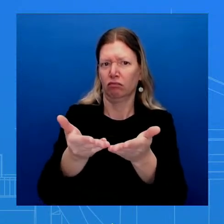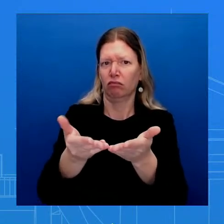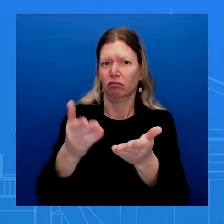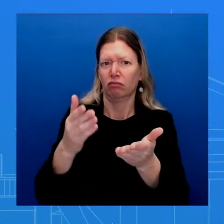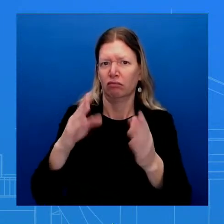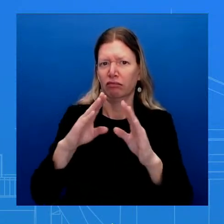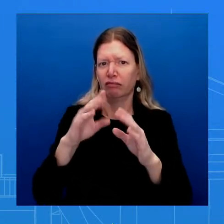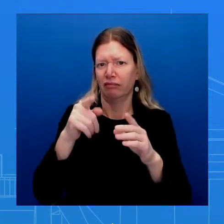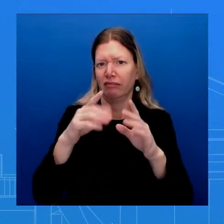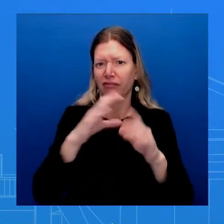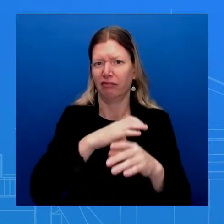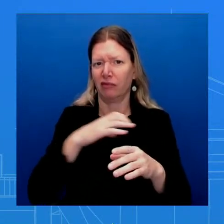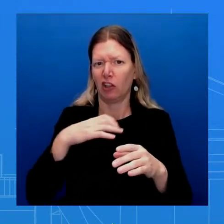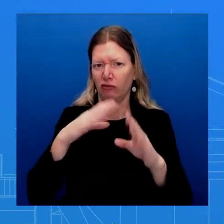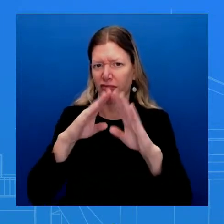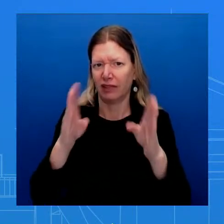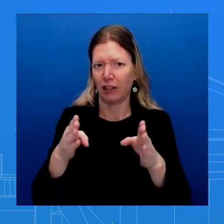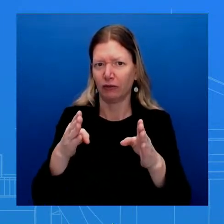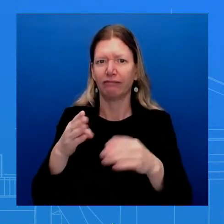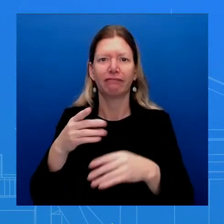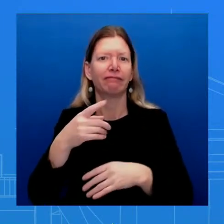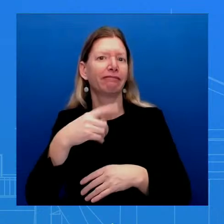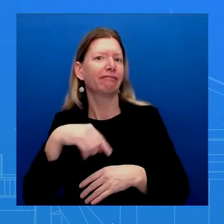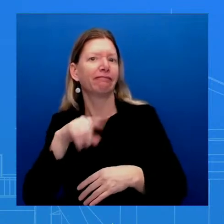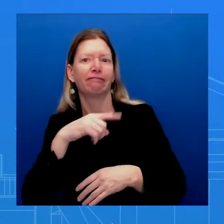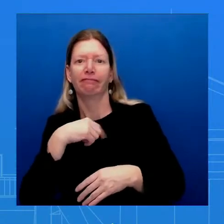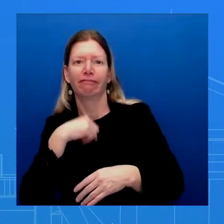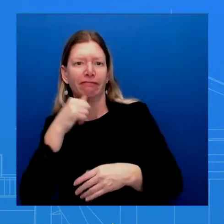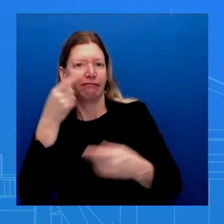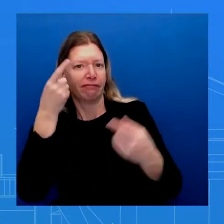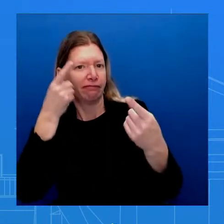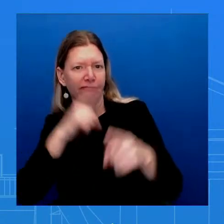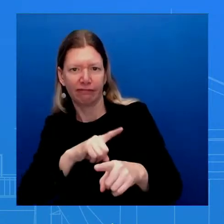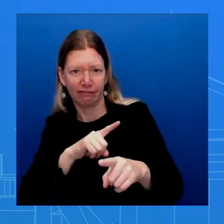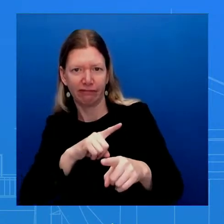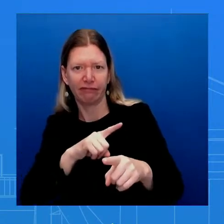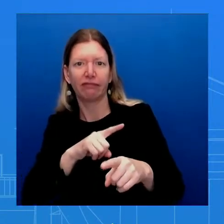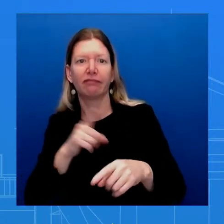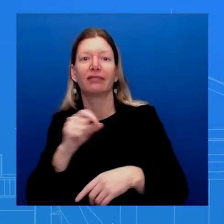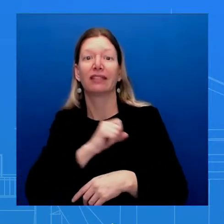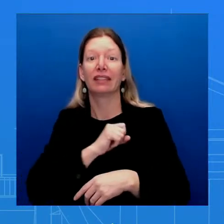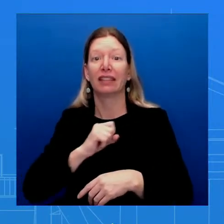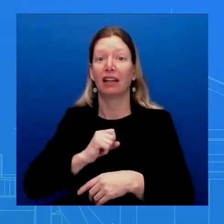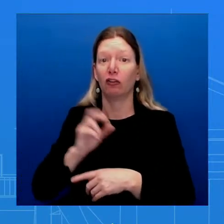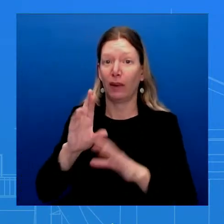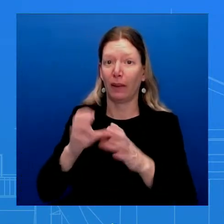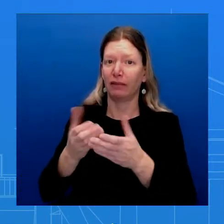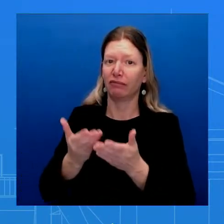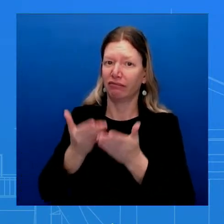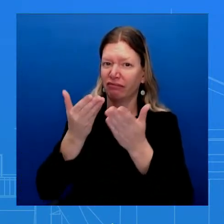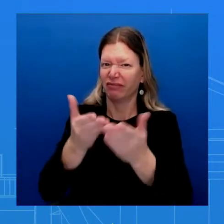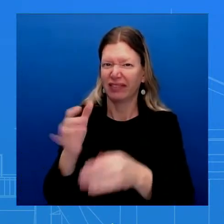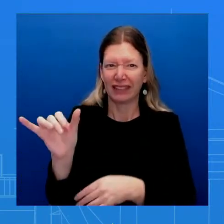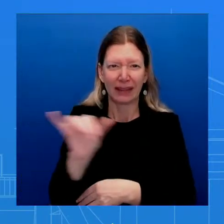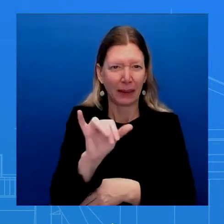And Senate Republicans put forth a similar -- I think, exactly the same proposal. We did not agree with that. As it relates to negotiations